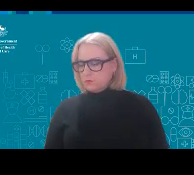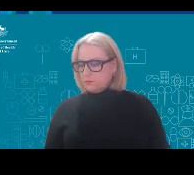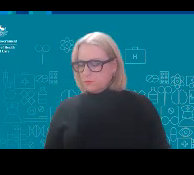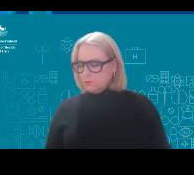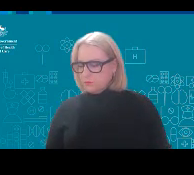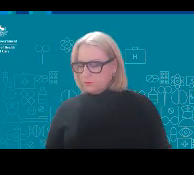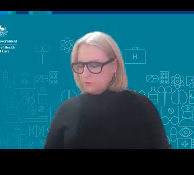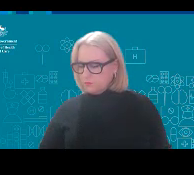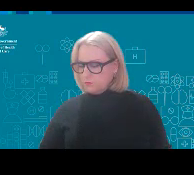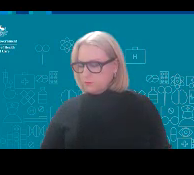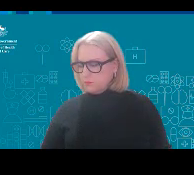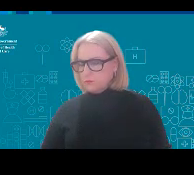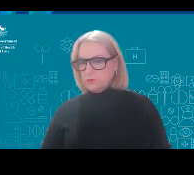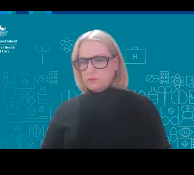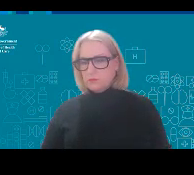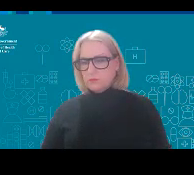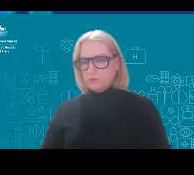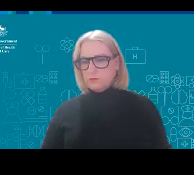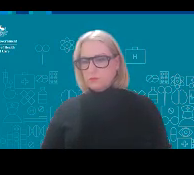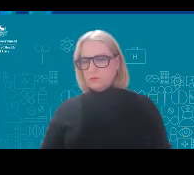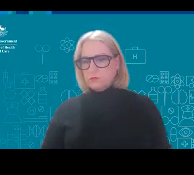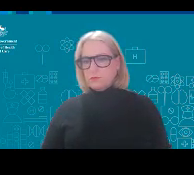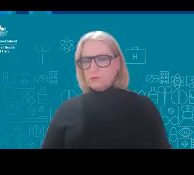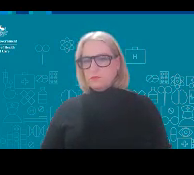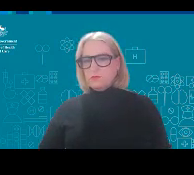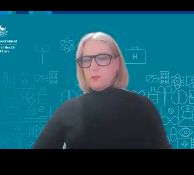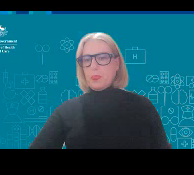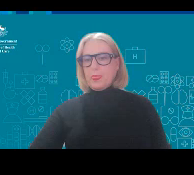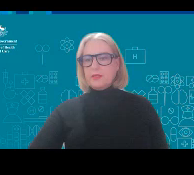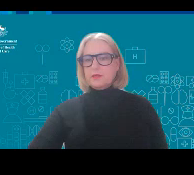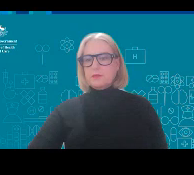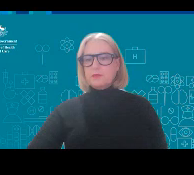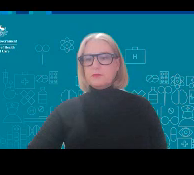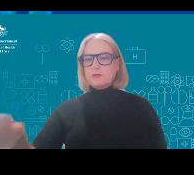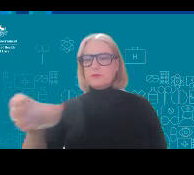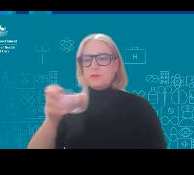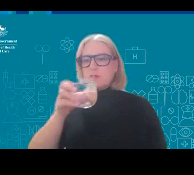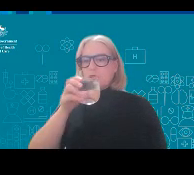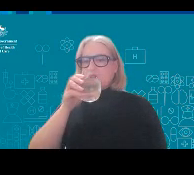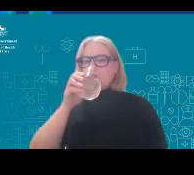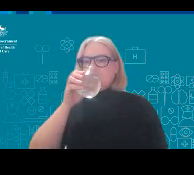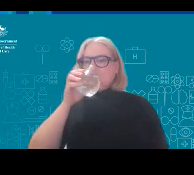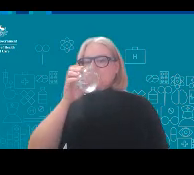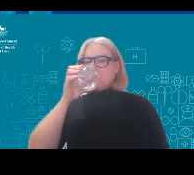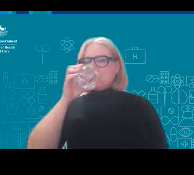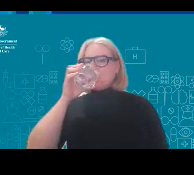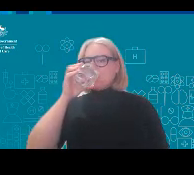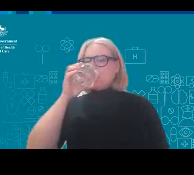Now in terms of the approval of residential care homes and in order to be eligible for